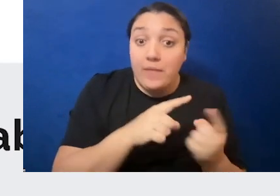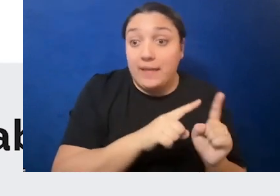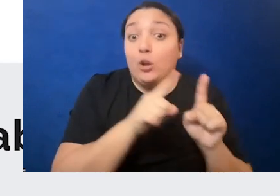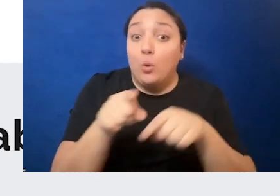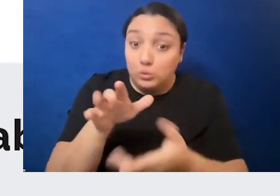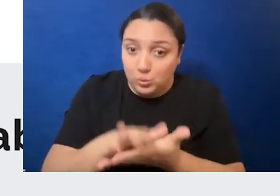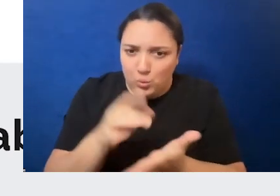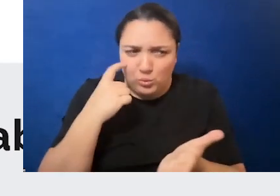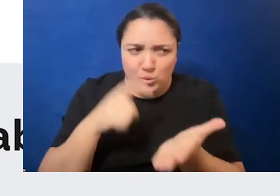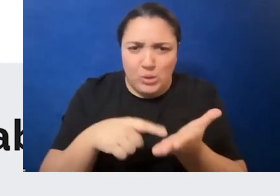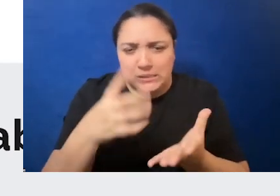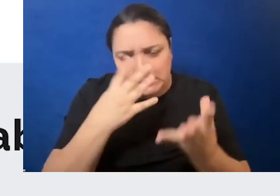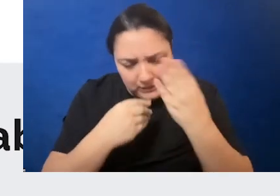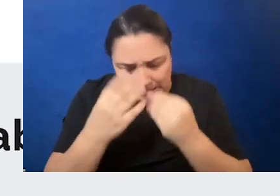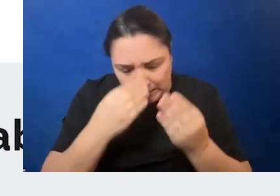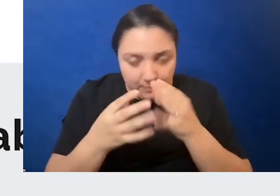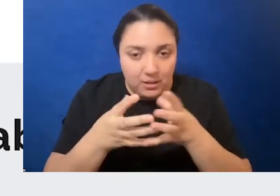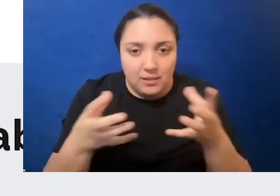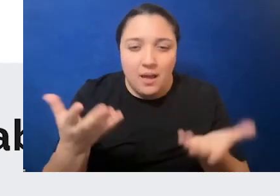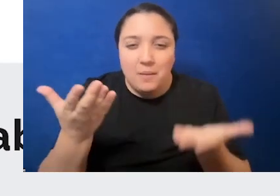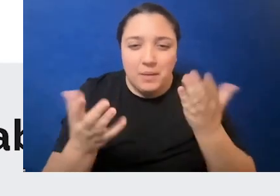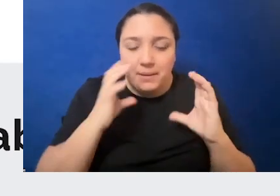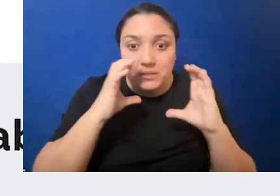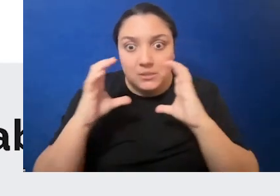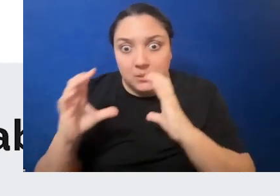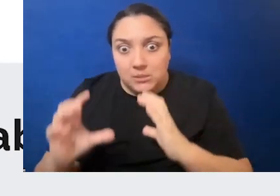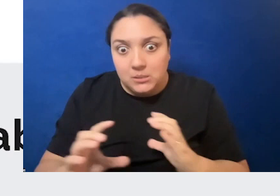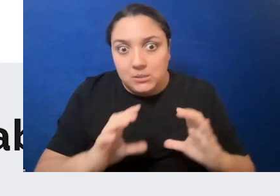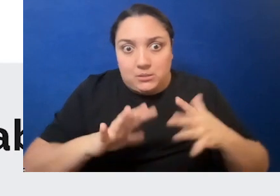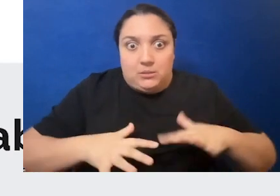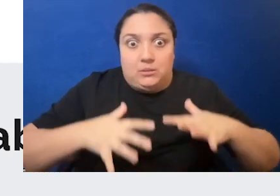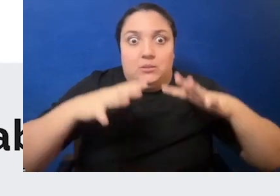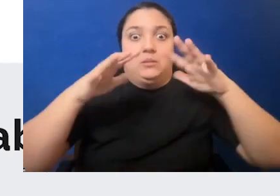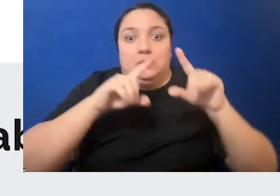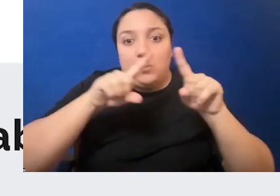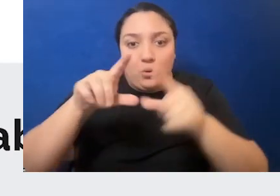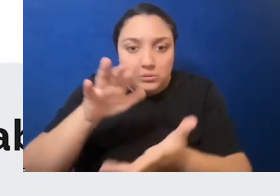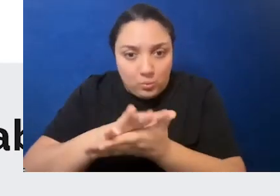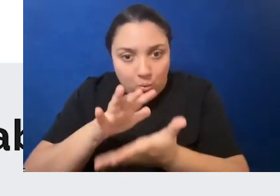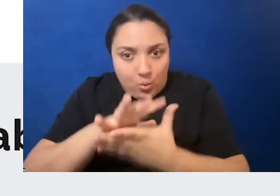WE SEE A LOT OF SLEEPINESS. THEY WERE PROBABLY UP ALL NIGHT